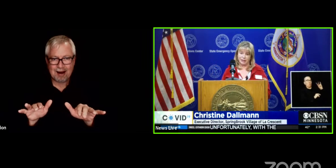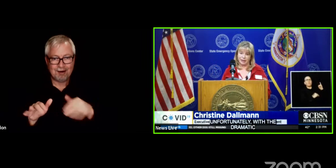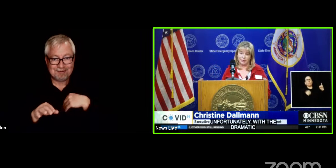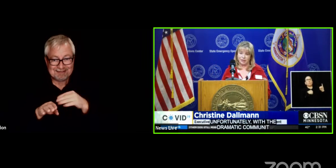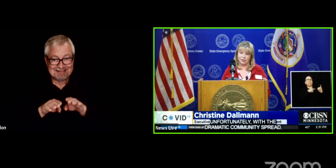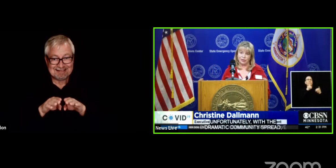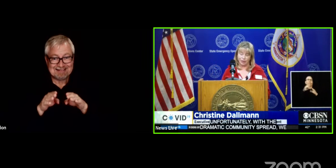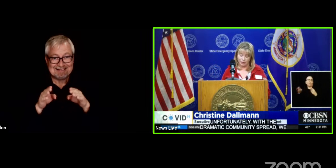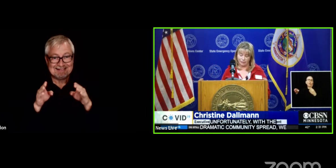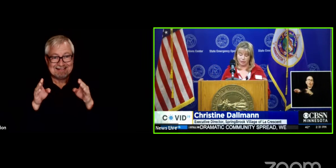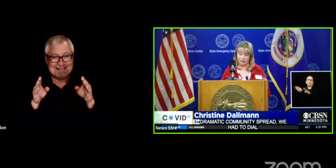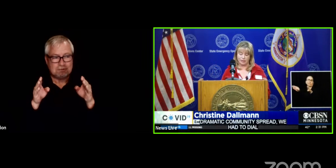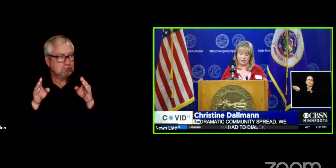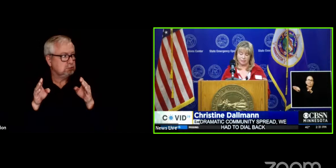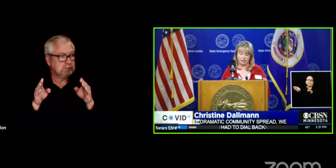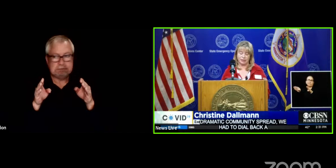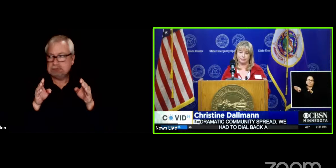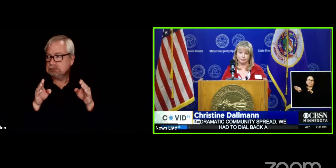ALLOW IT IS ESSENTIAL CARE-GIVERS INTO THE BUILDING.